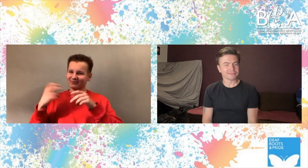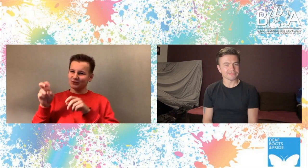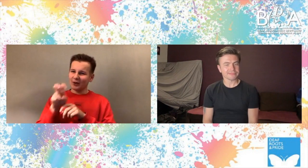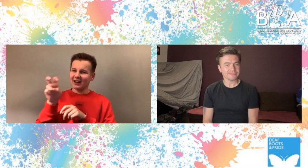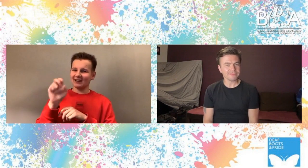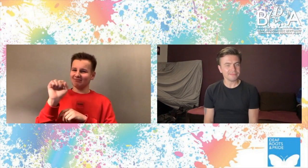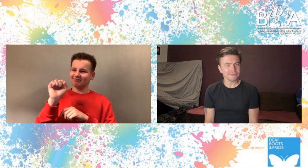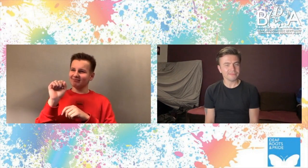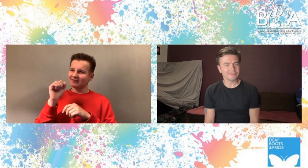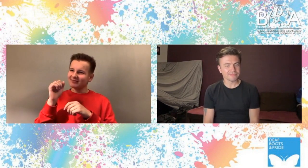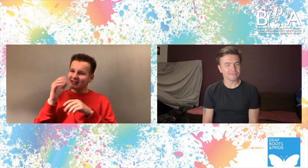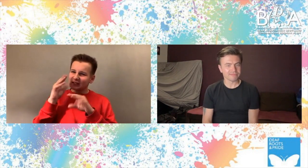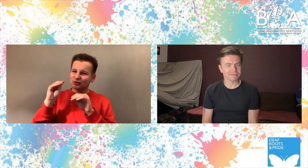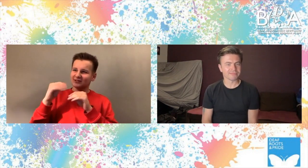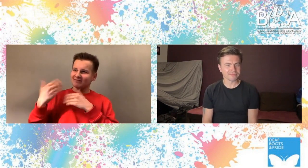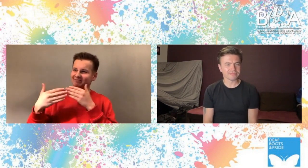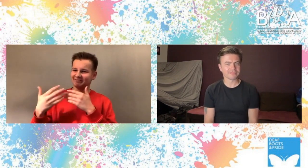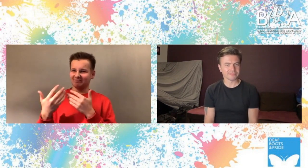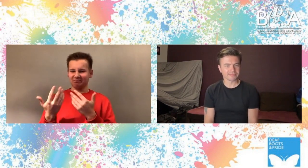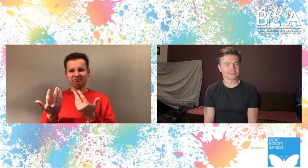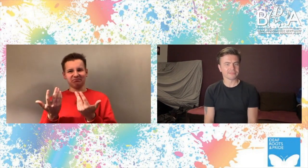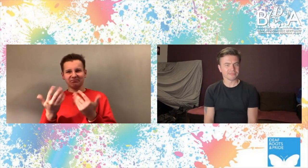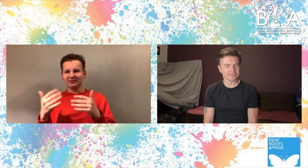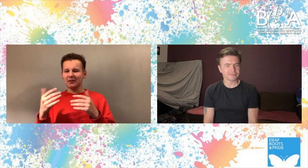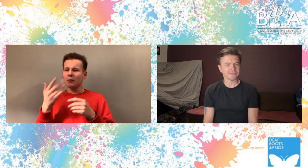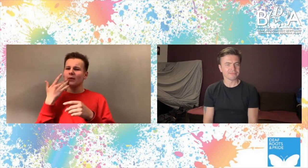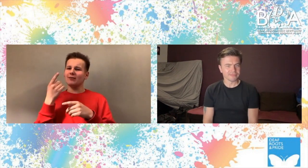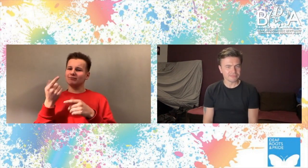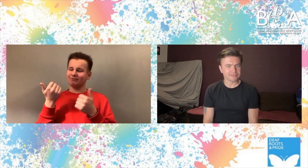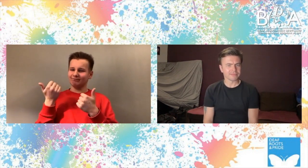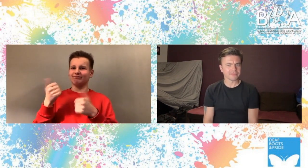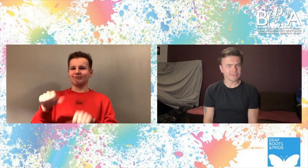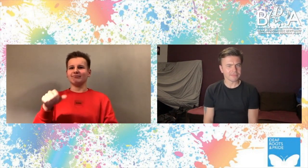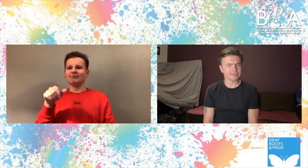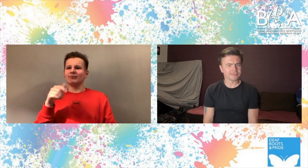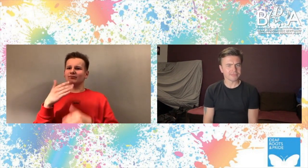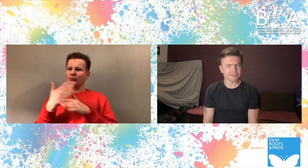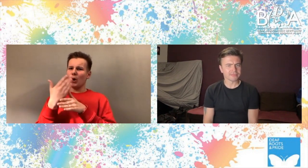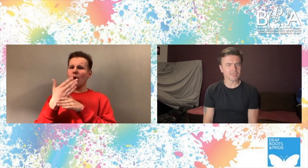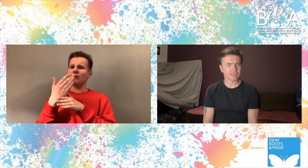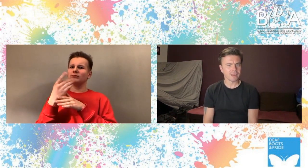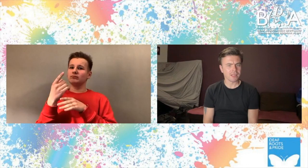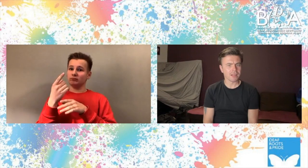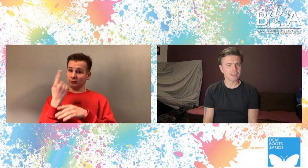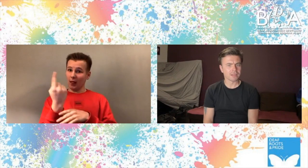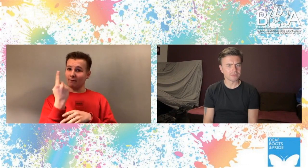Your journey is so interesting! Do you work for yourself or are you